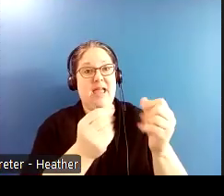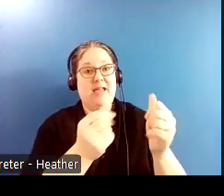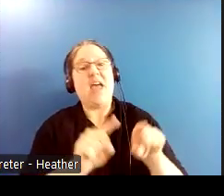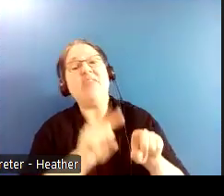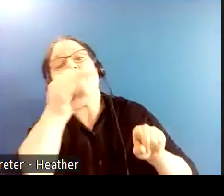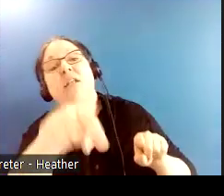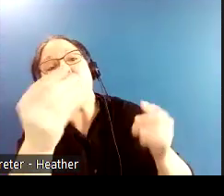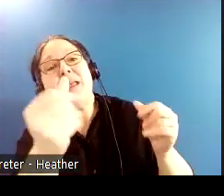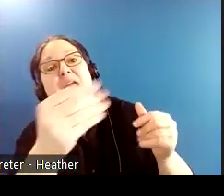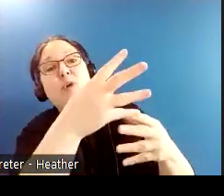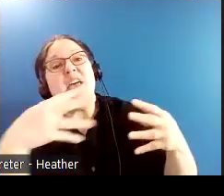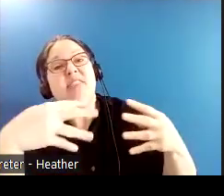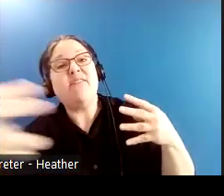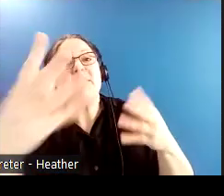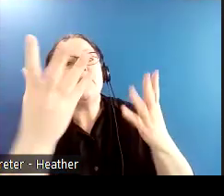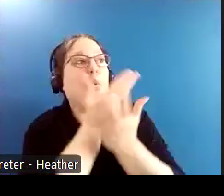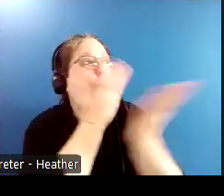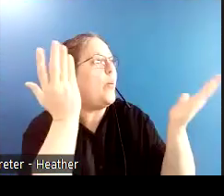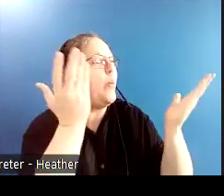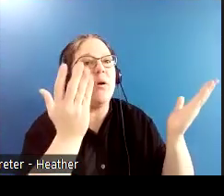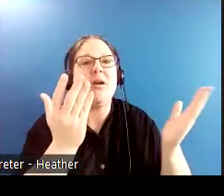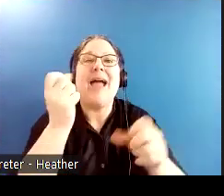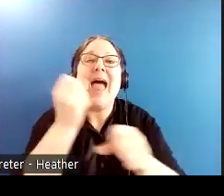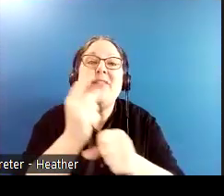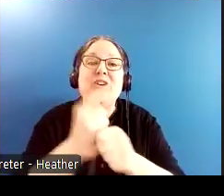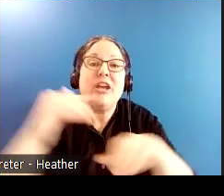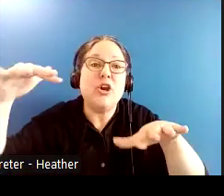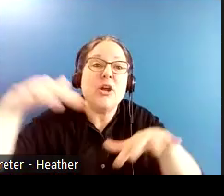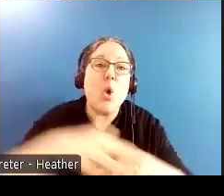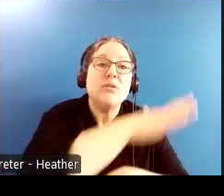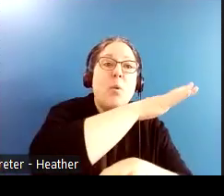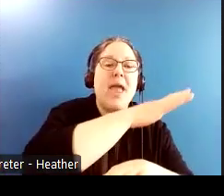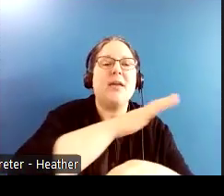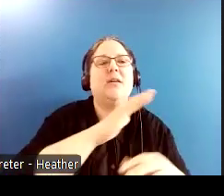that fence just disappears and it disappears every single year. Property disputes become this really